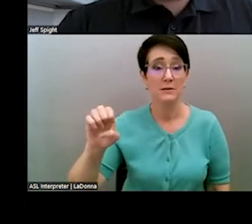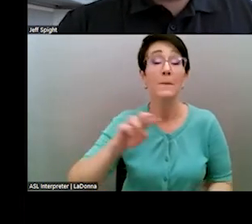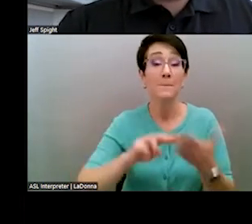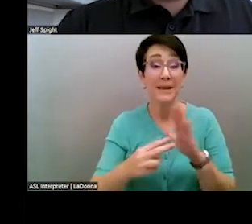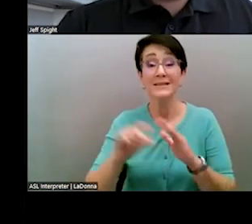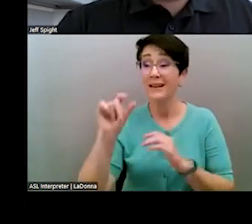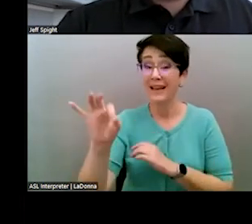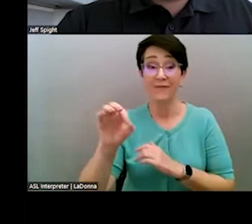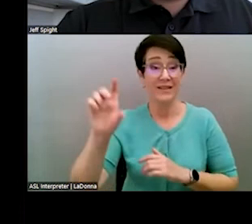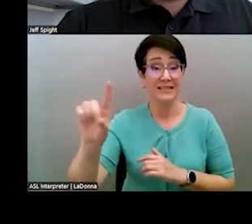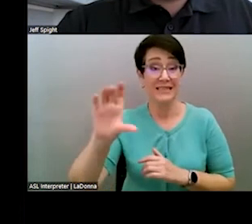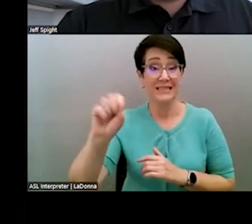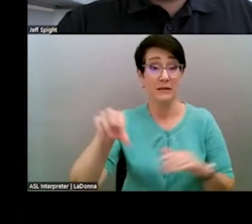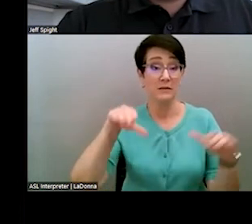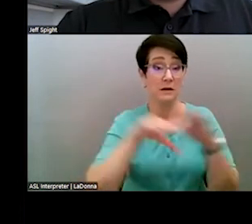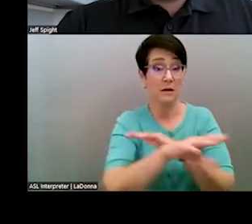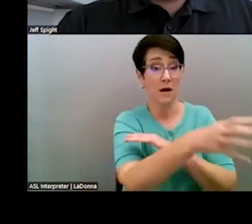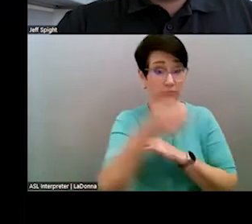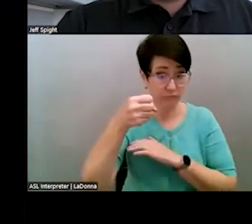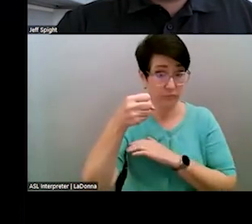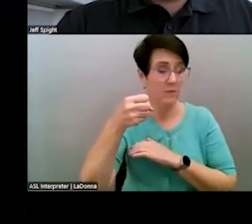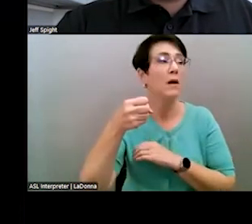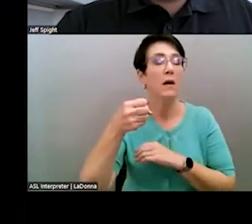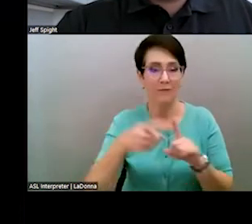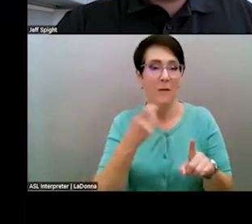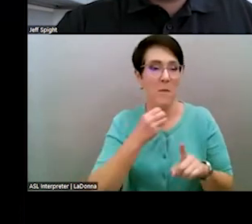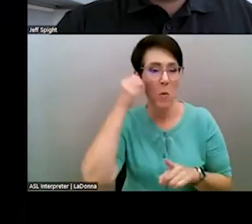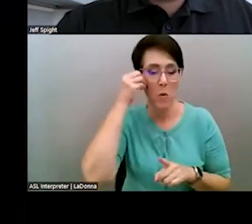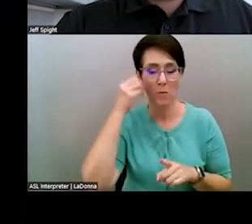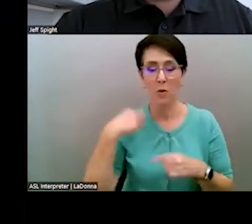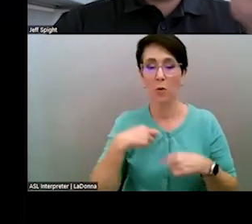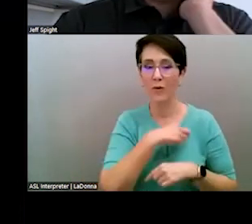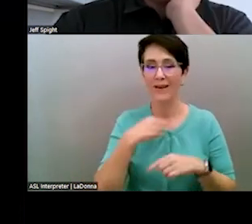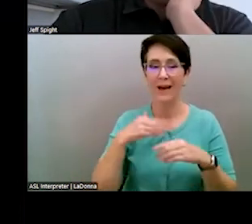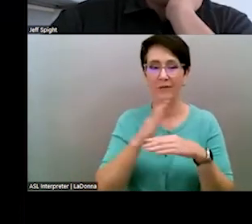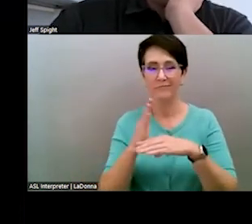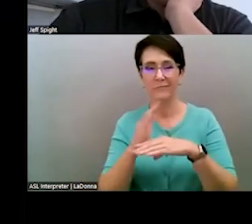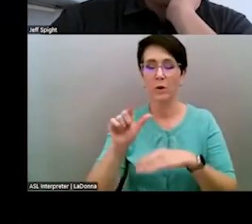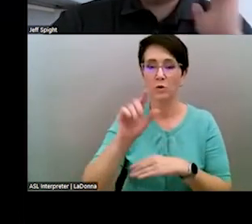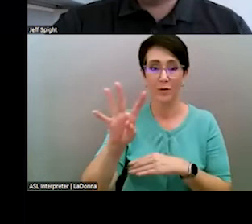ABLE TO GO OUT WITHIN 24 HOURS, TO, TO DO A BRIEF MENTAL HEALTH ASSESSMENT TO BE ABLE TO, TO